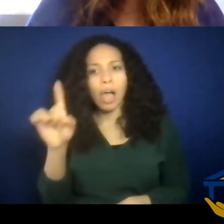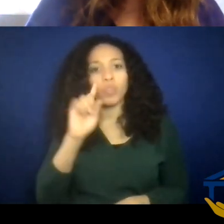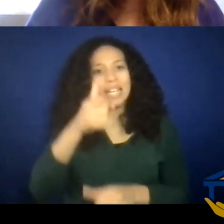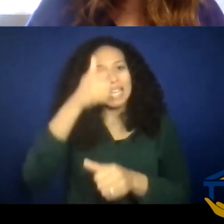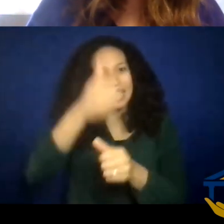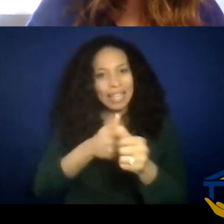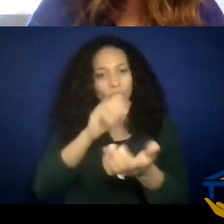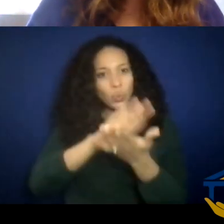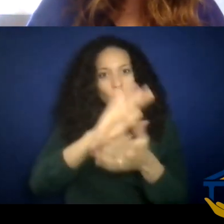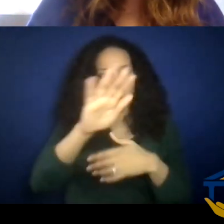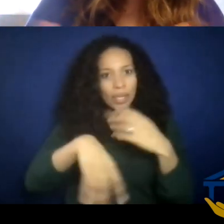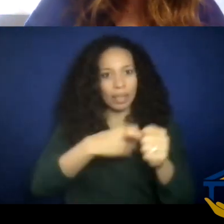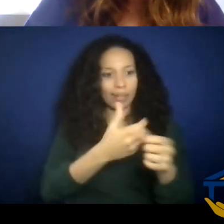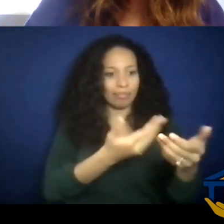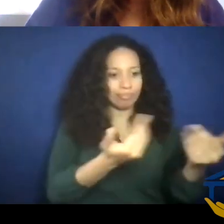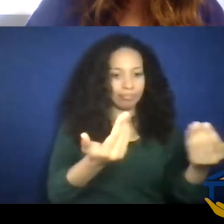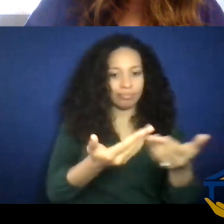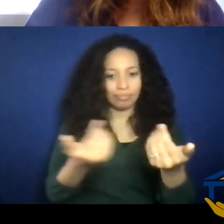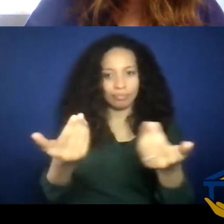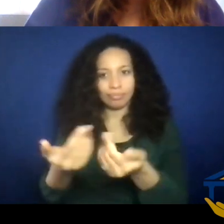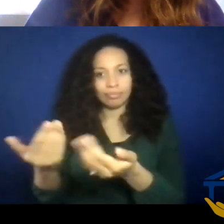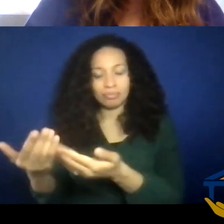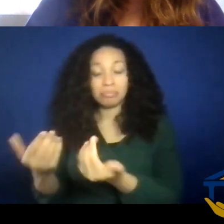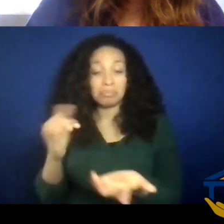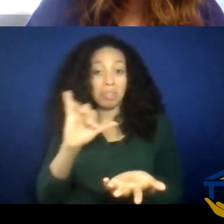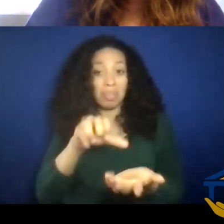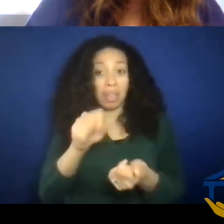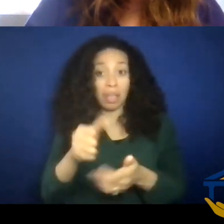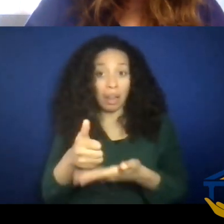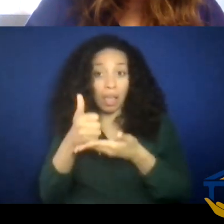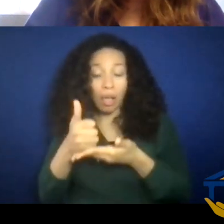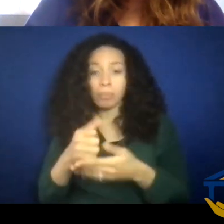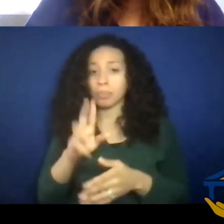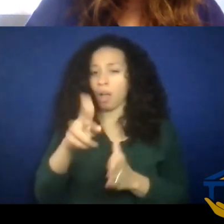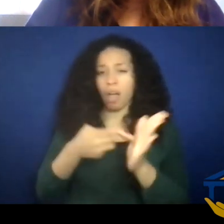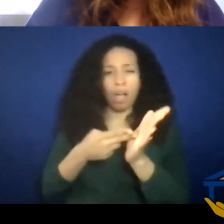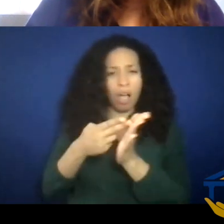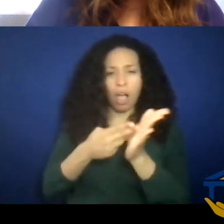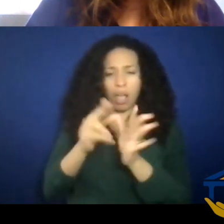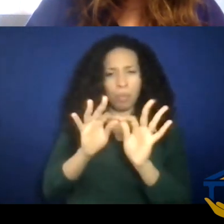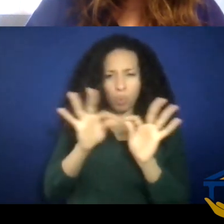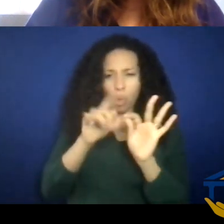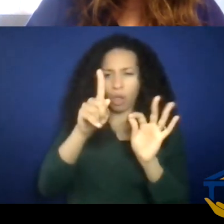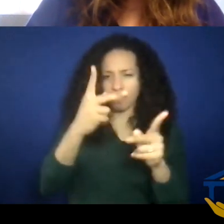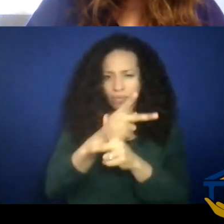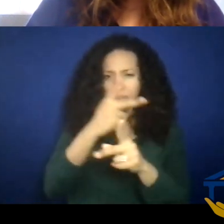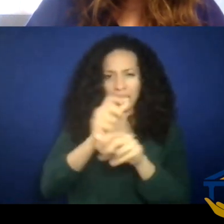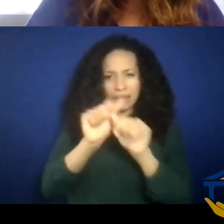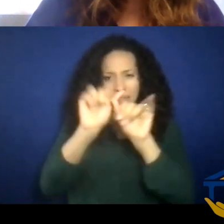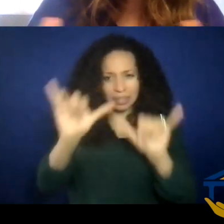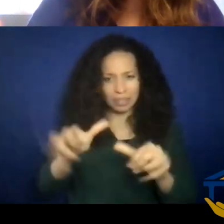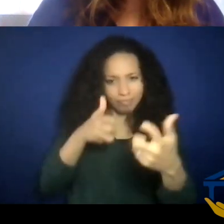but honestly, any system that works for you. And some families choose to keep, like, documents